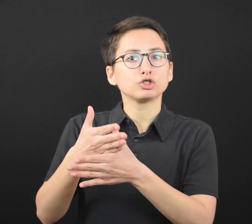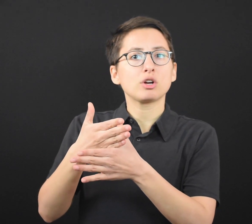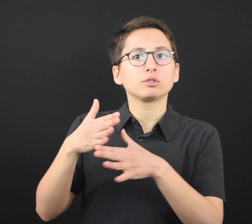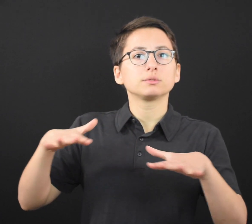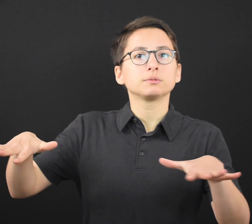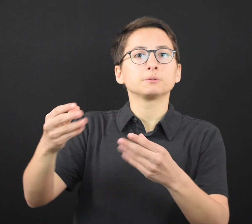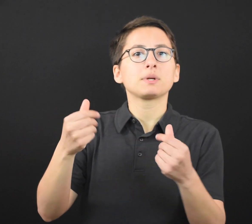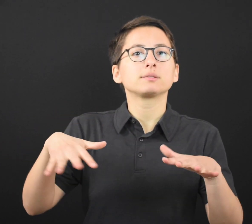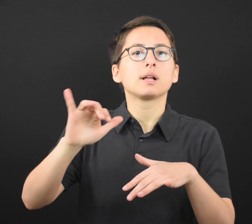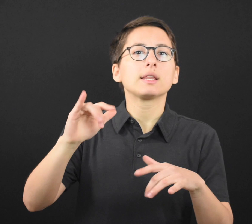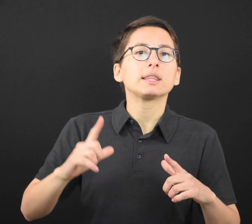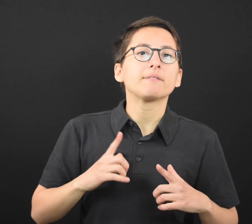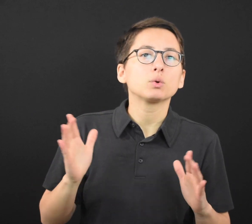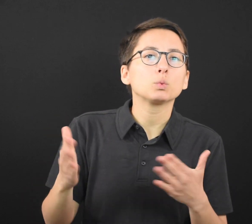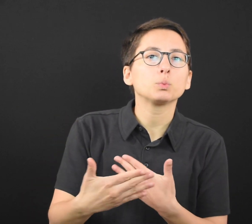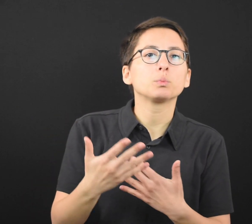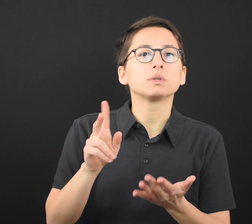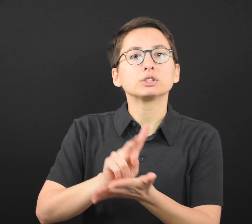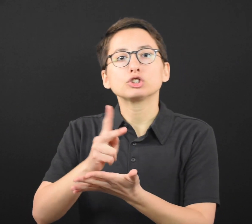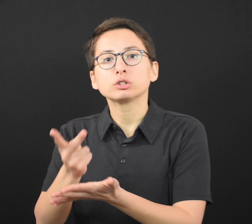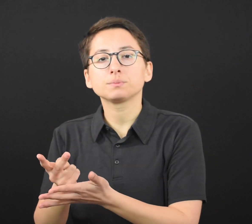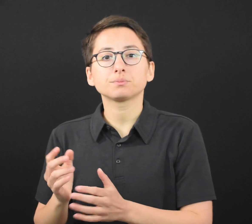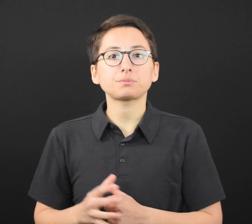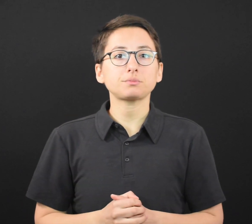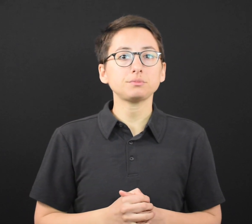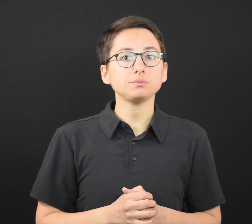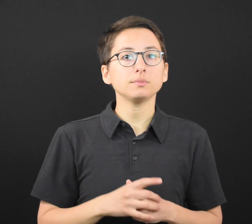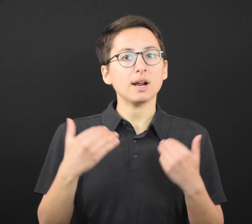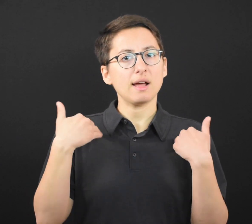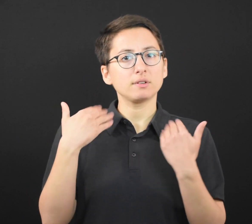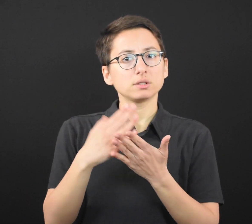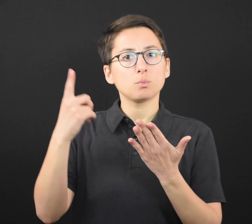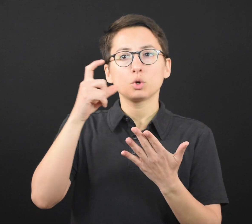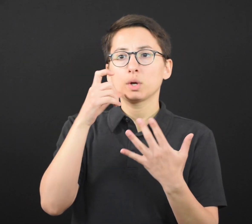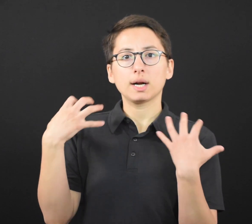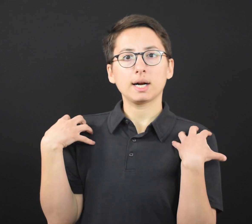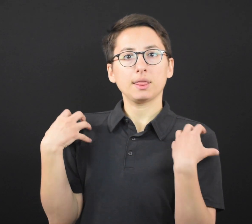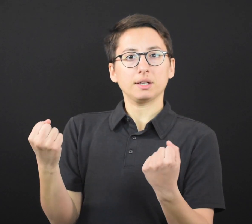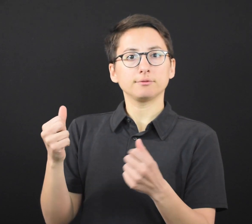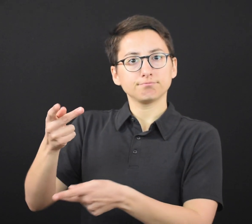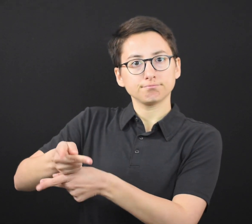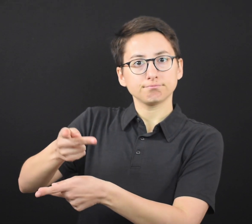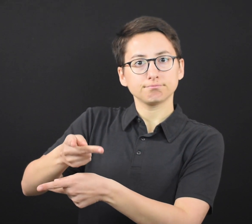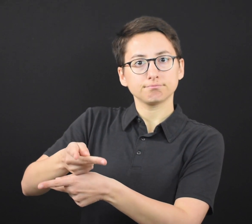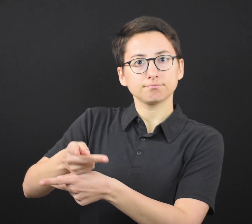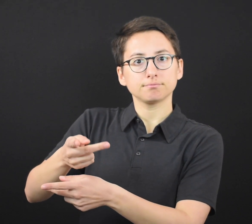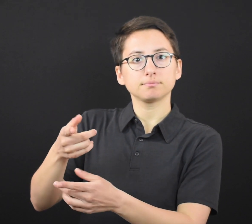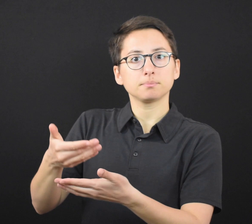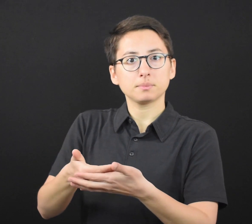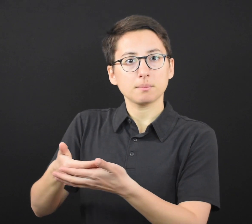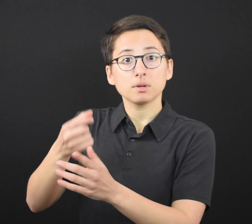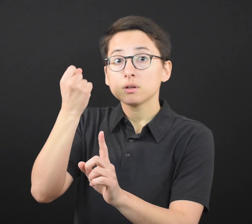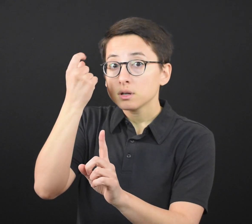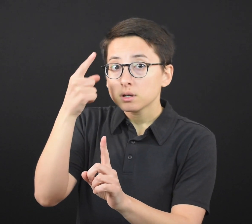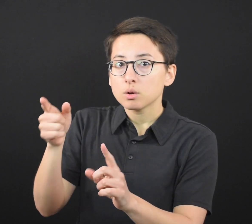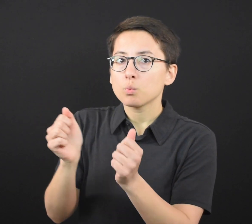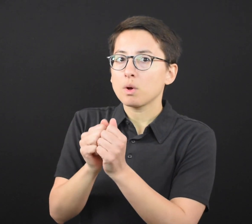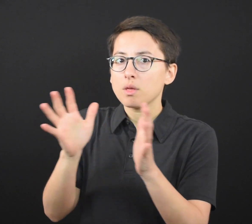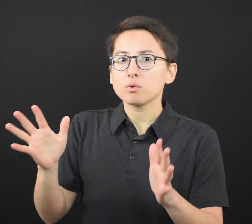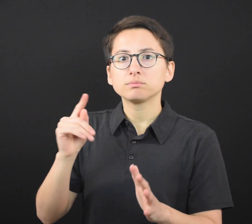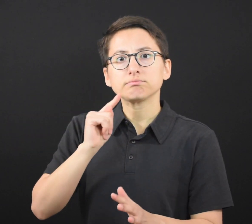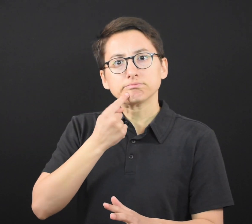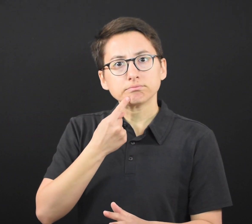● Have a healthy caregiver who is not at increased risk for severe